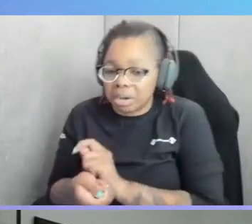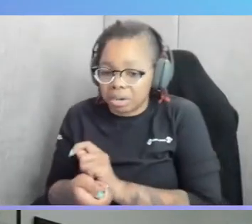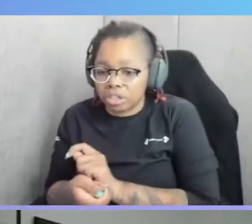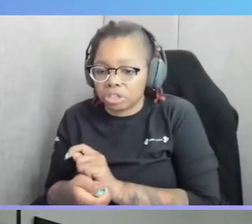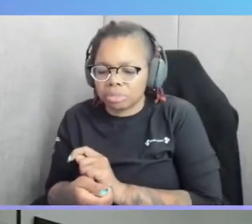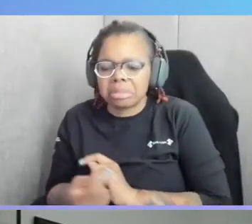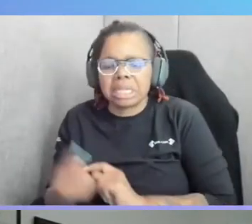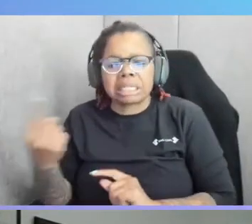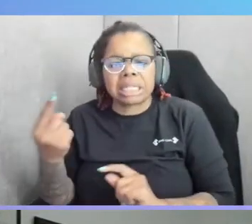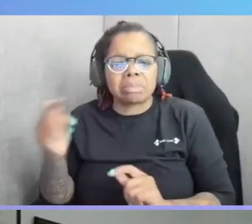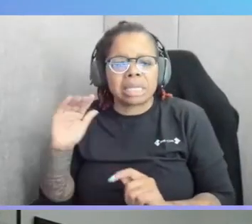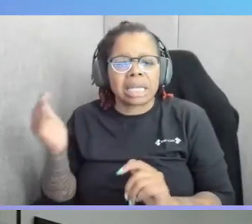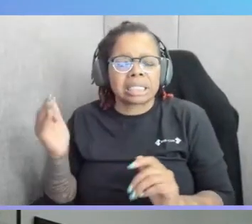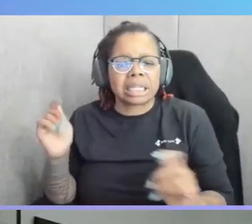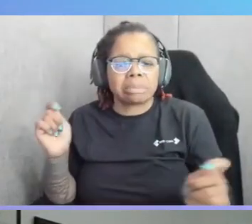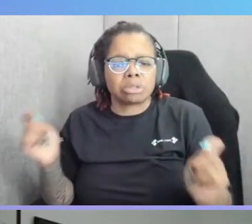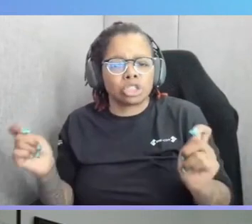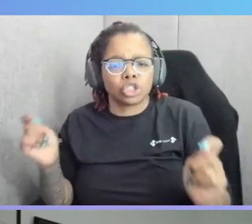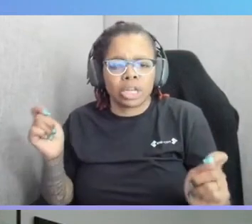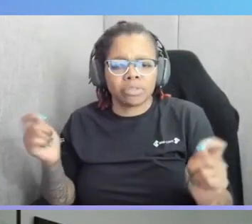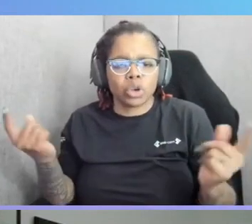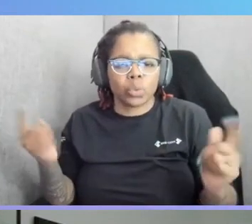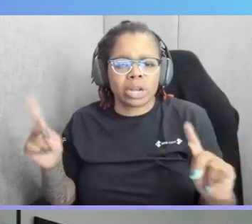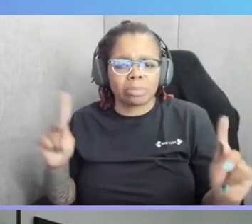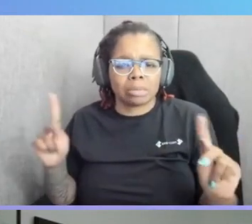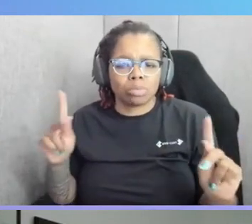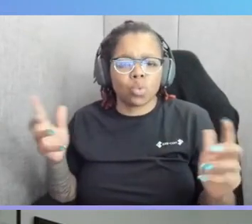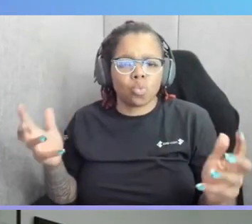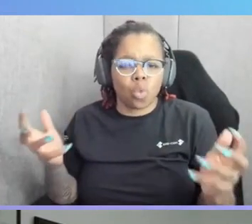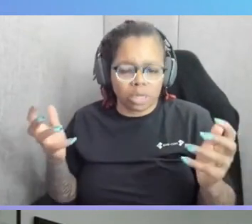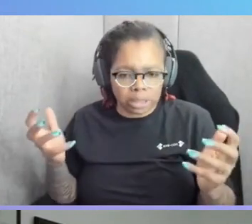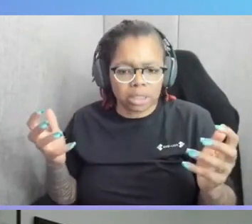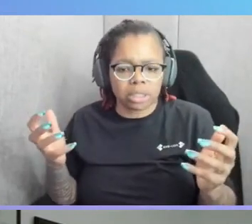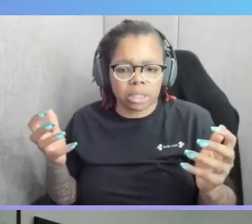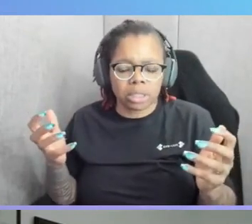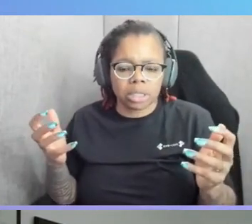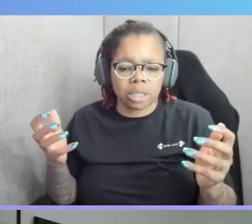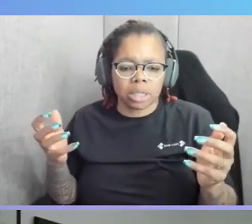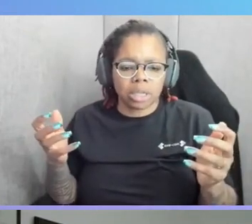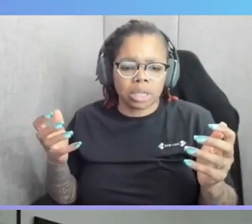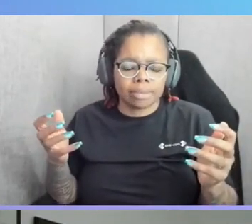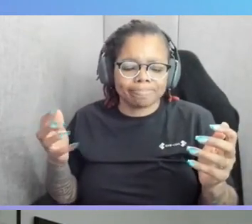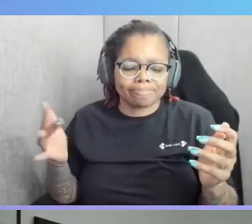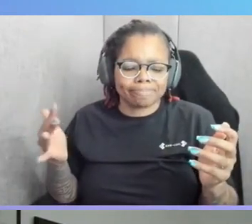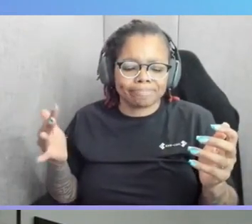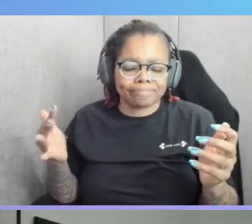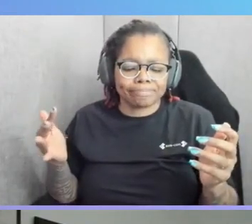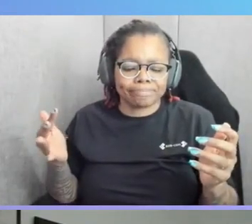shift when people wanted, uh, color context or additional